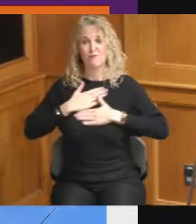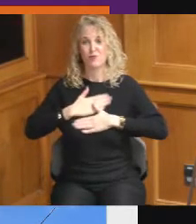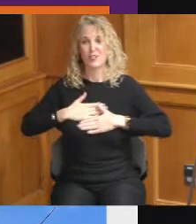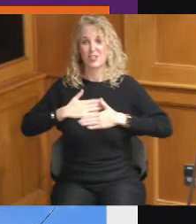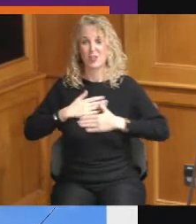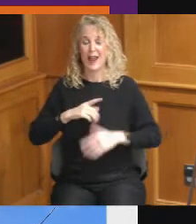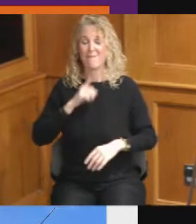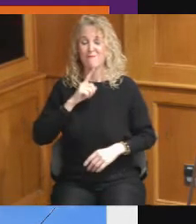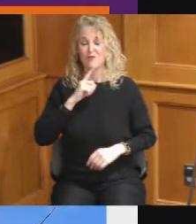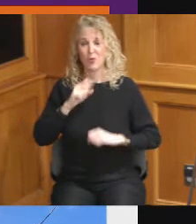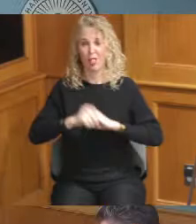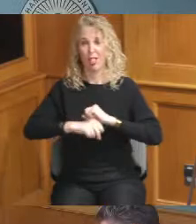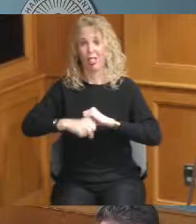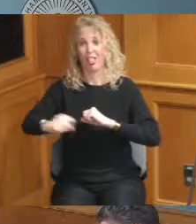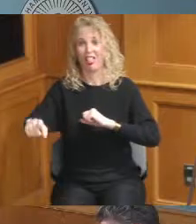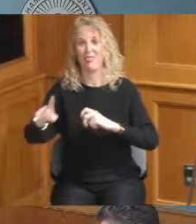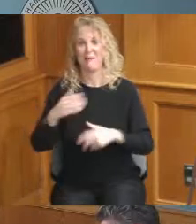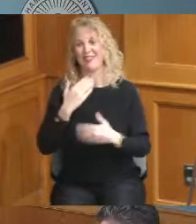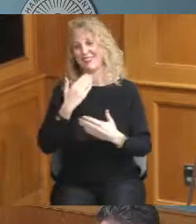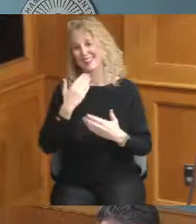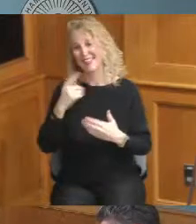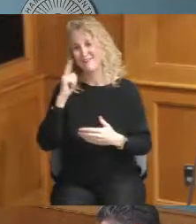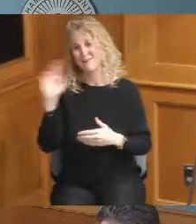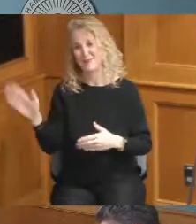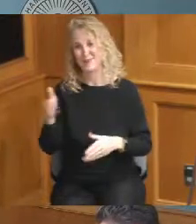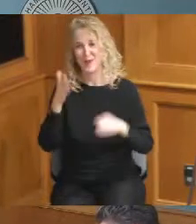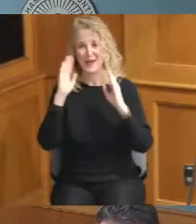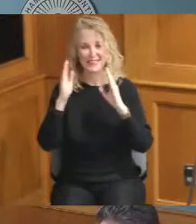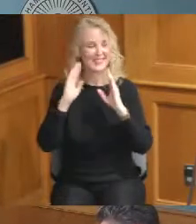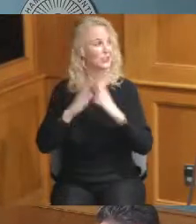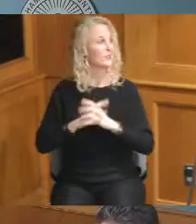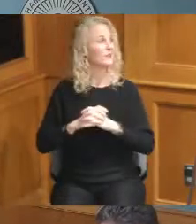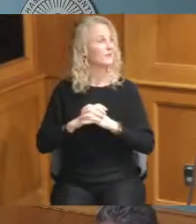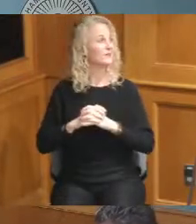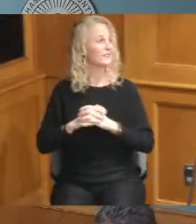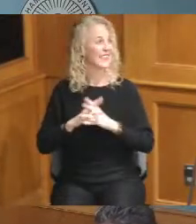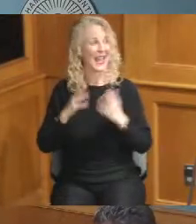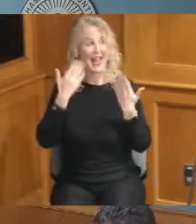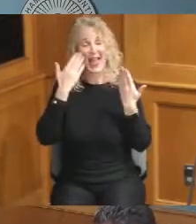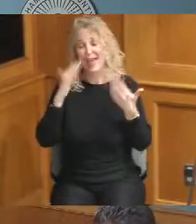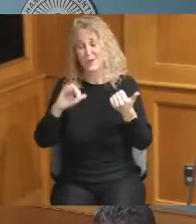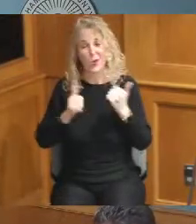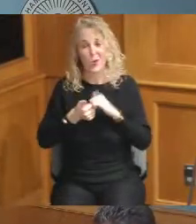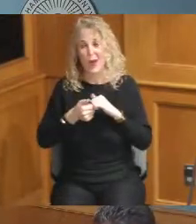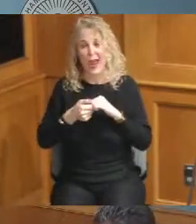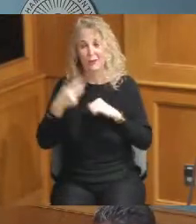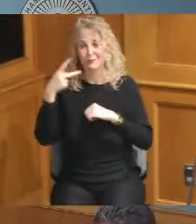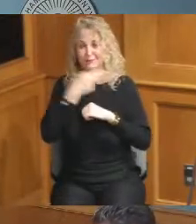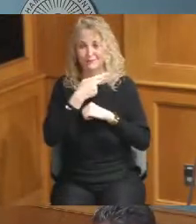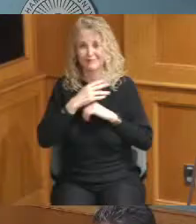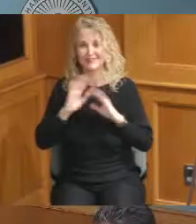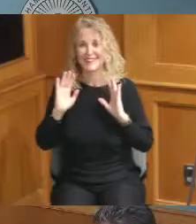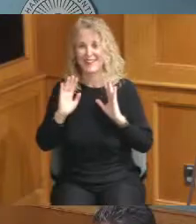a lot longer than I intended to but I don't know how to not do it so thank you and I'm happy to